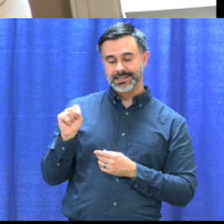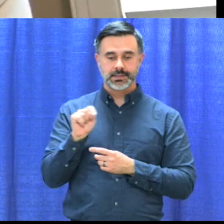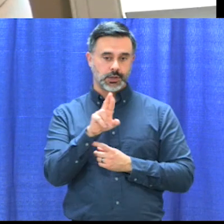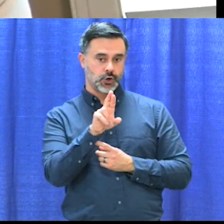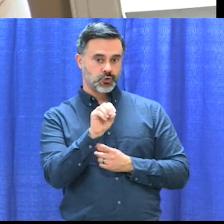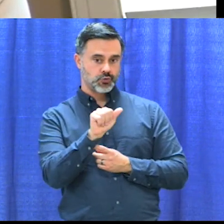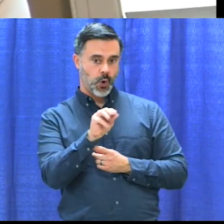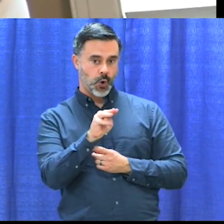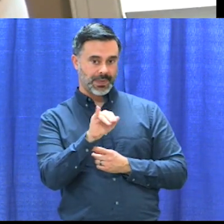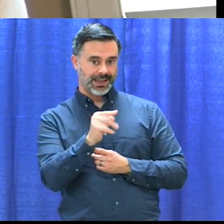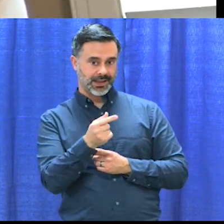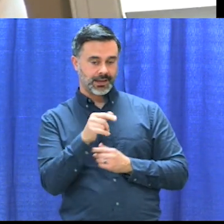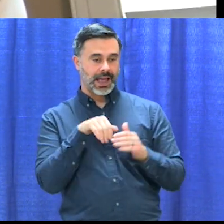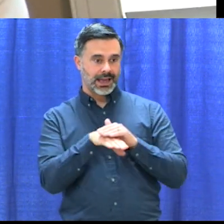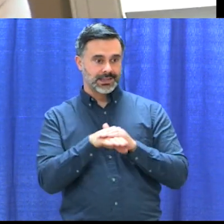cellular service area.